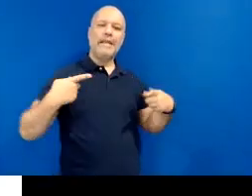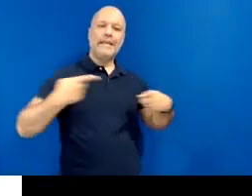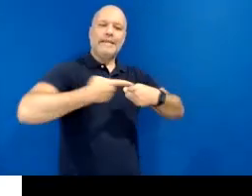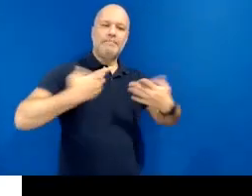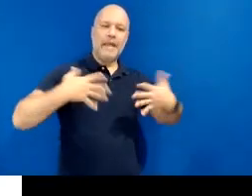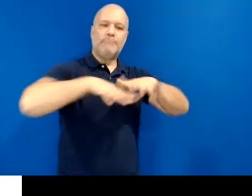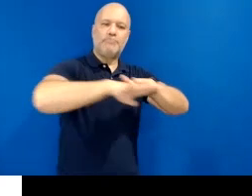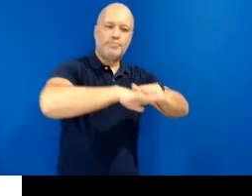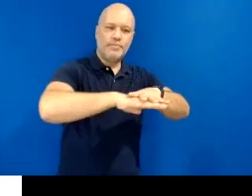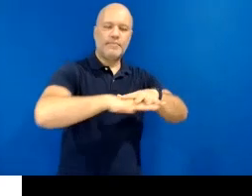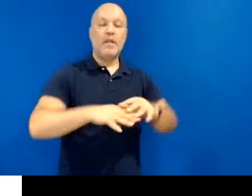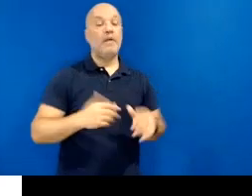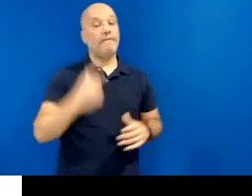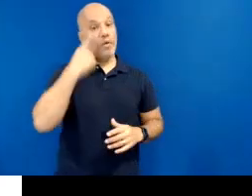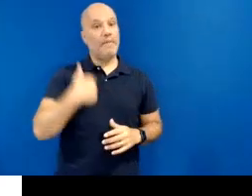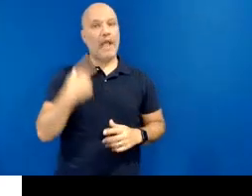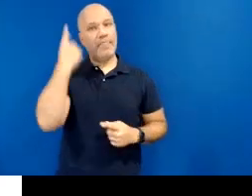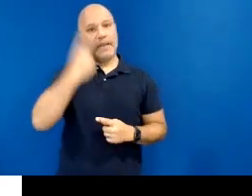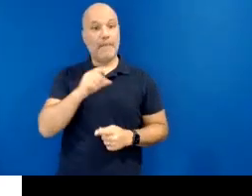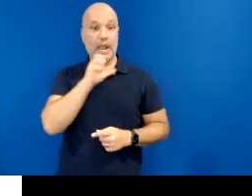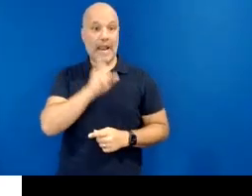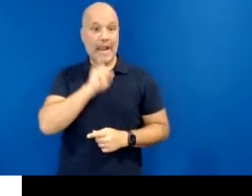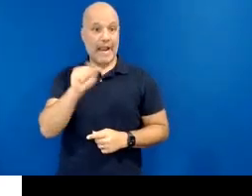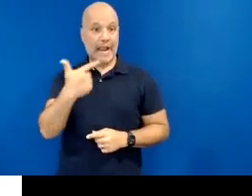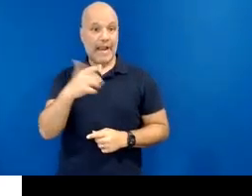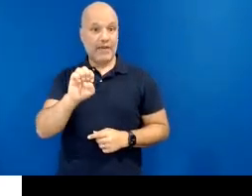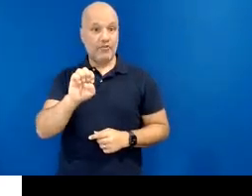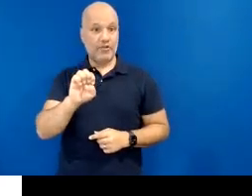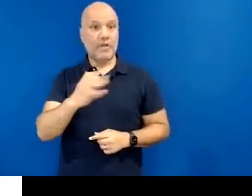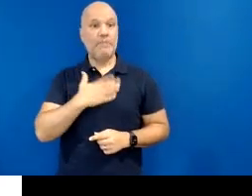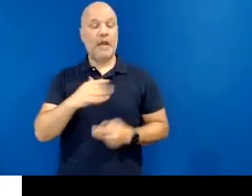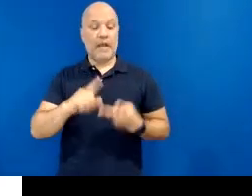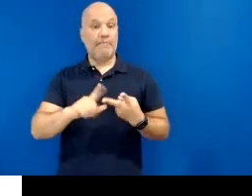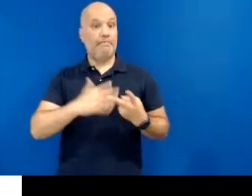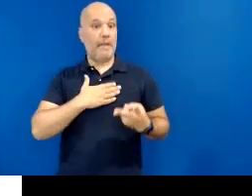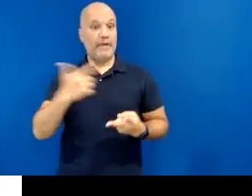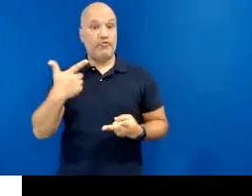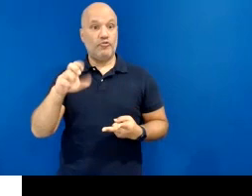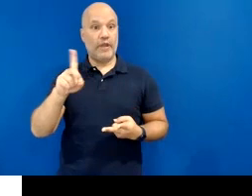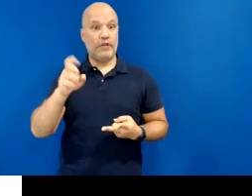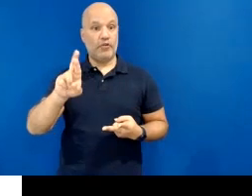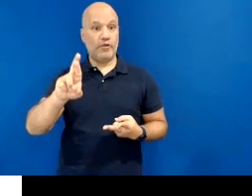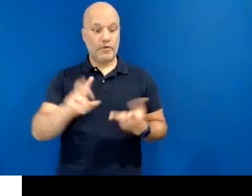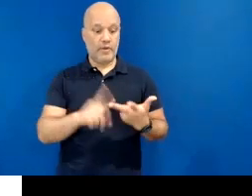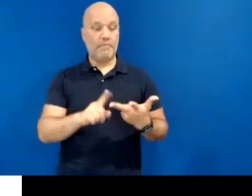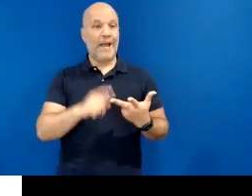You know, for me, I think a lot about age today as an intersection. My gender, ethnic background,